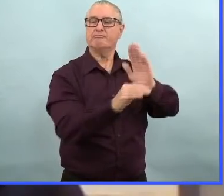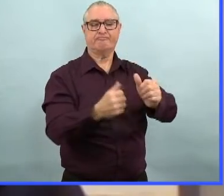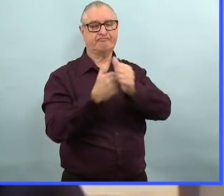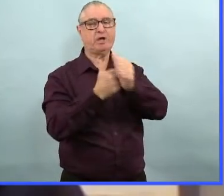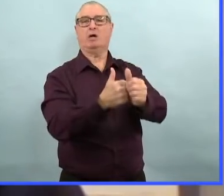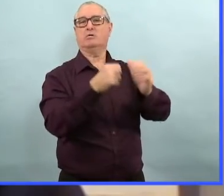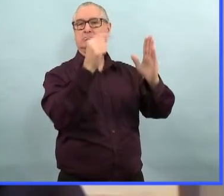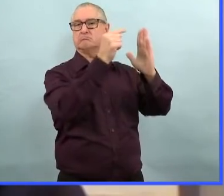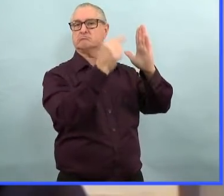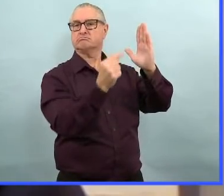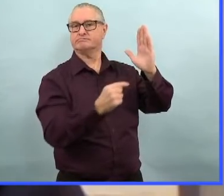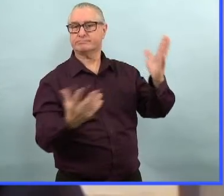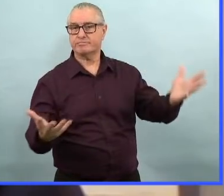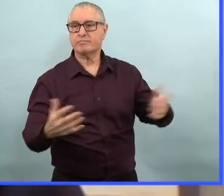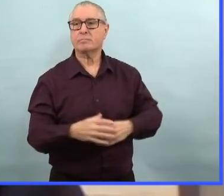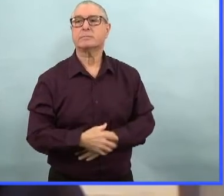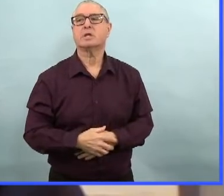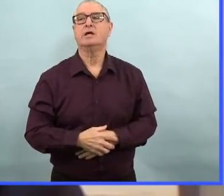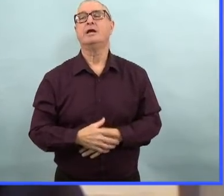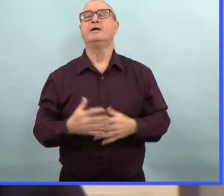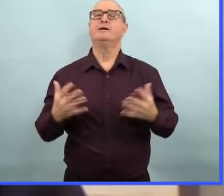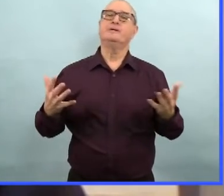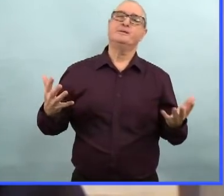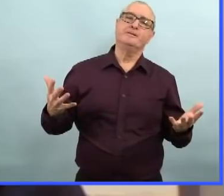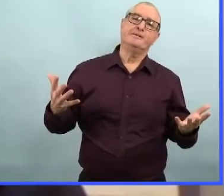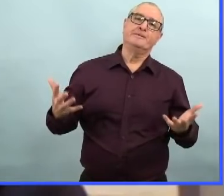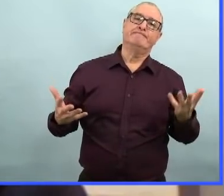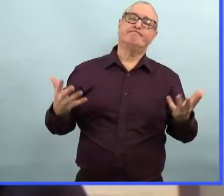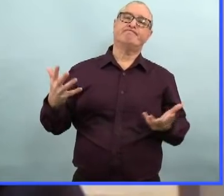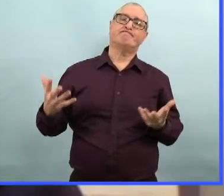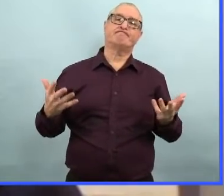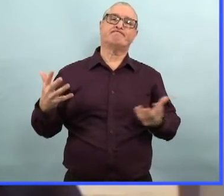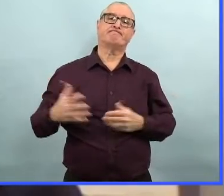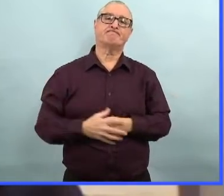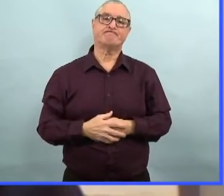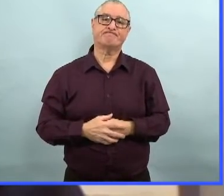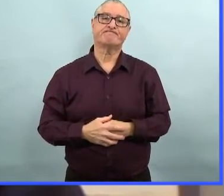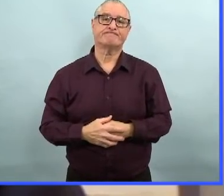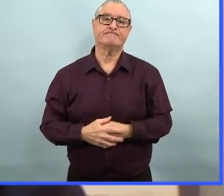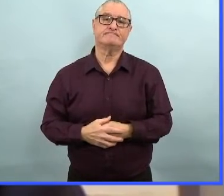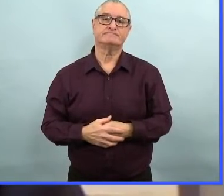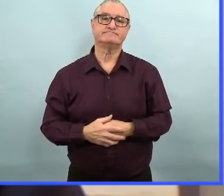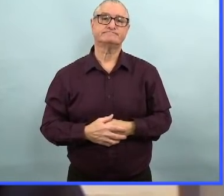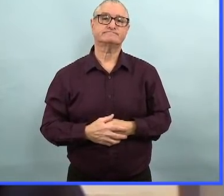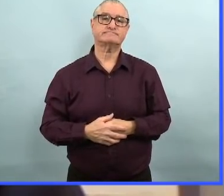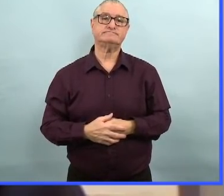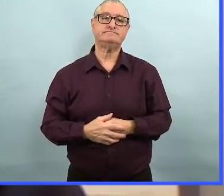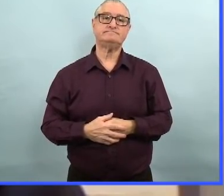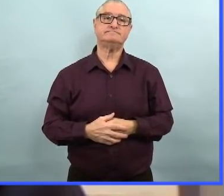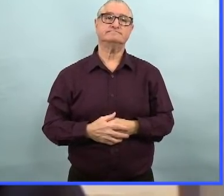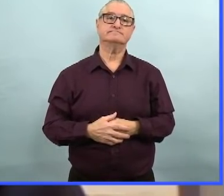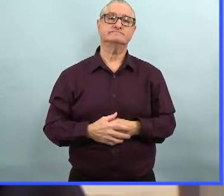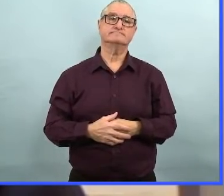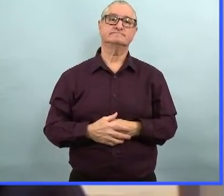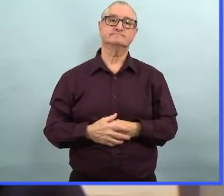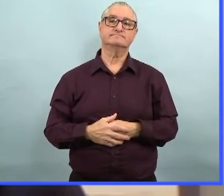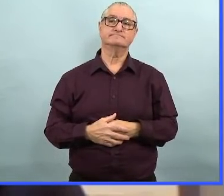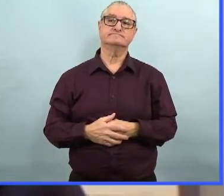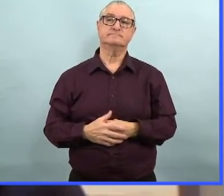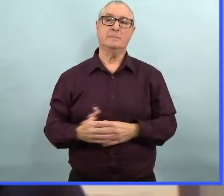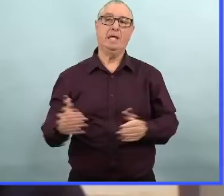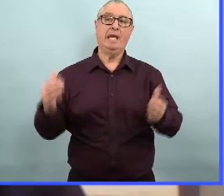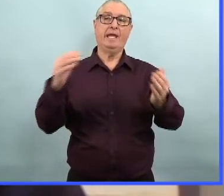breakers and things they they they sound um less severe than they lock down but again in two weeks